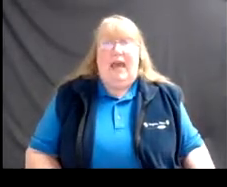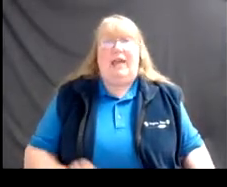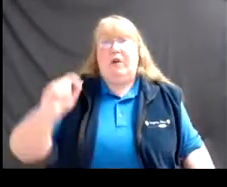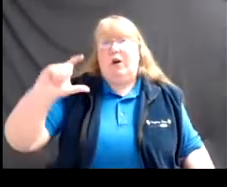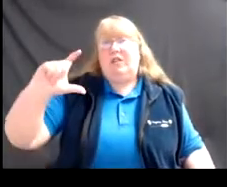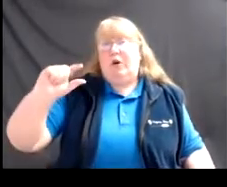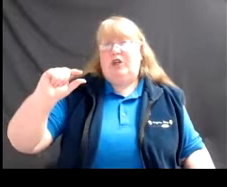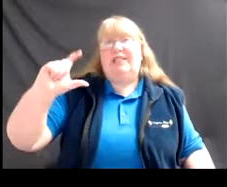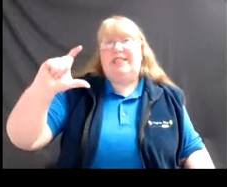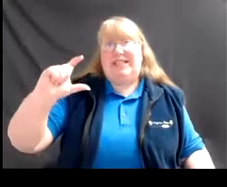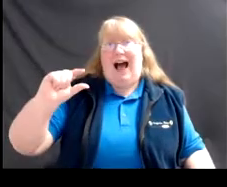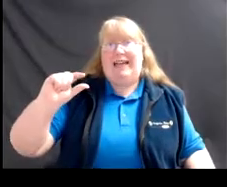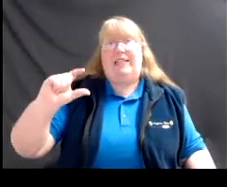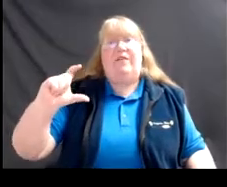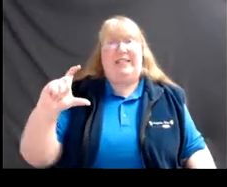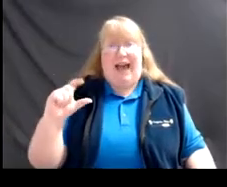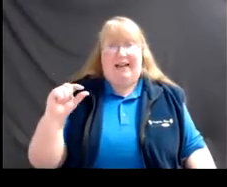and you can also adjust the size of the text.